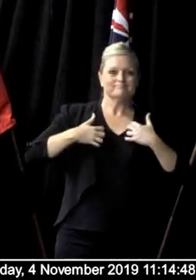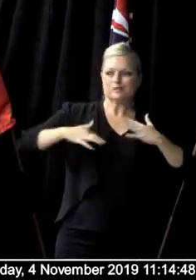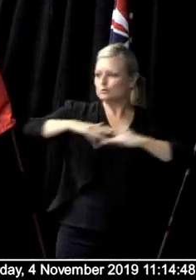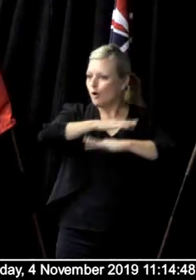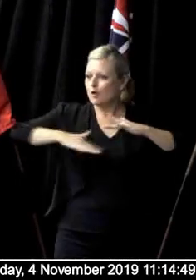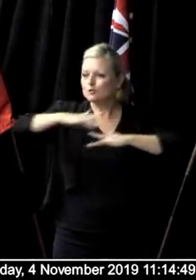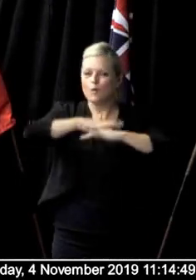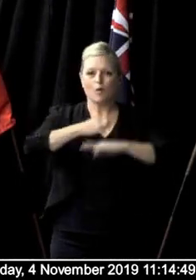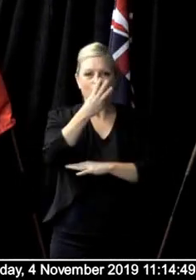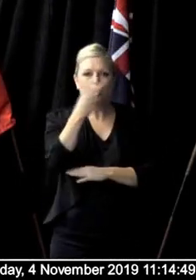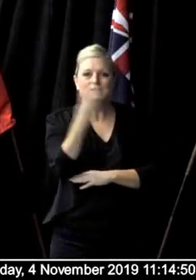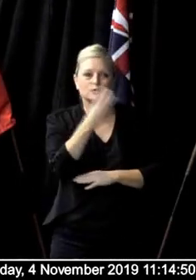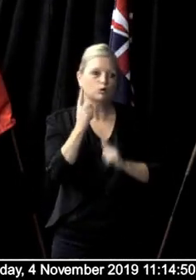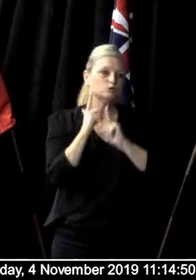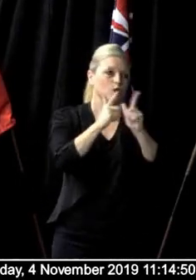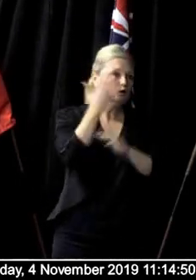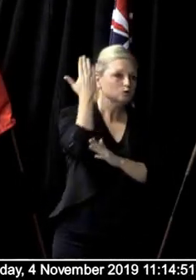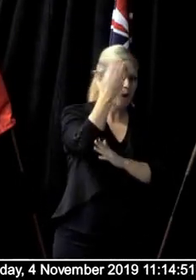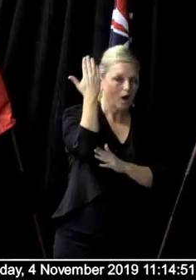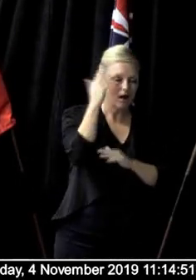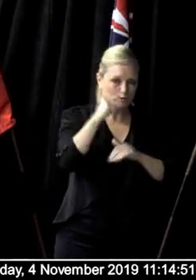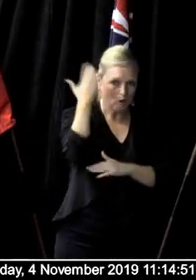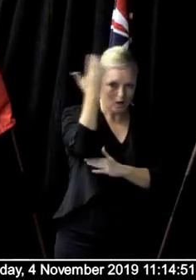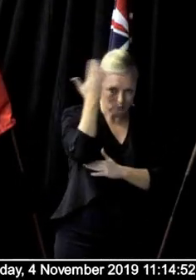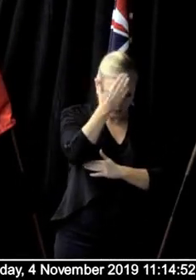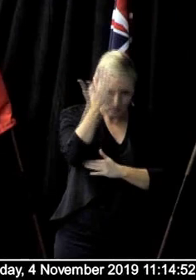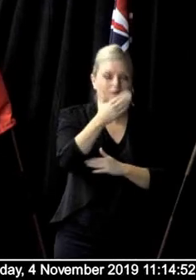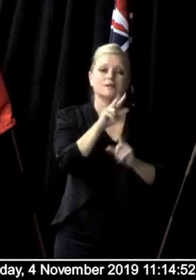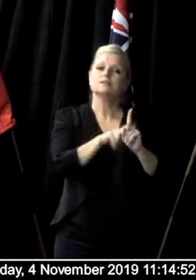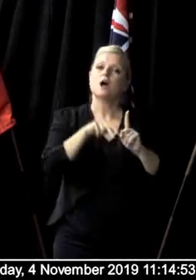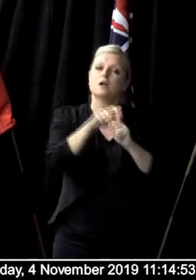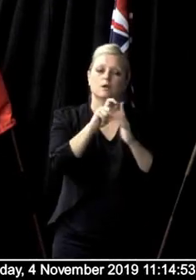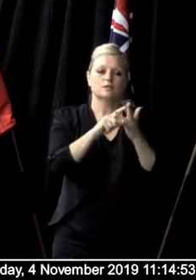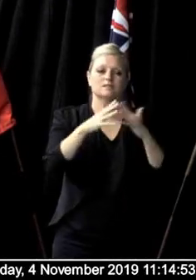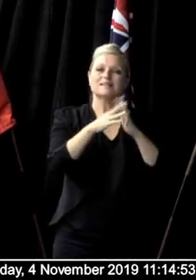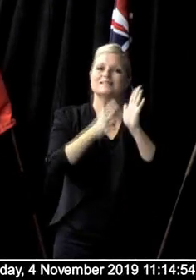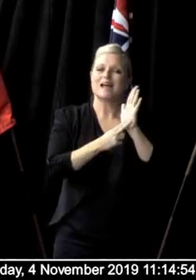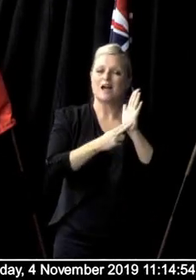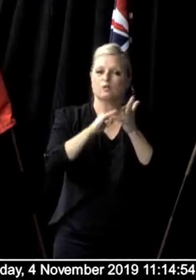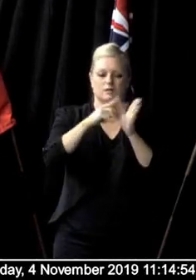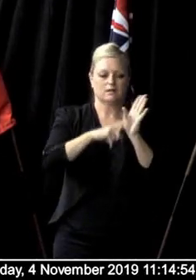attending high school, has a diagnosis of Down syndrome, some intellectual impairment and problems with her vision.